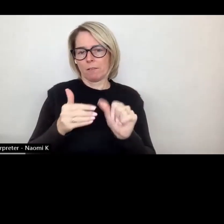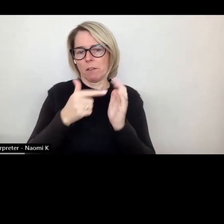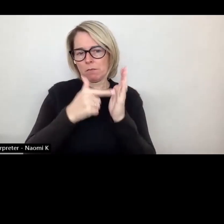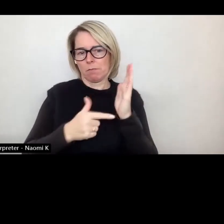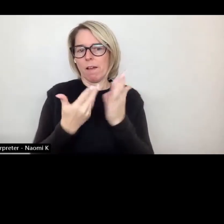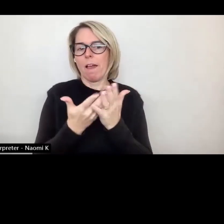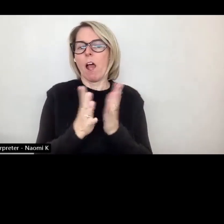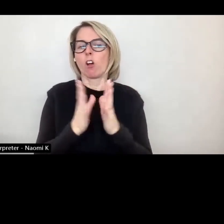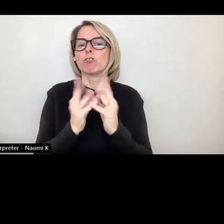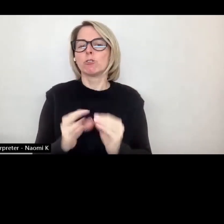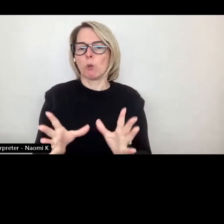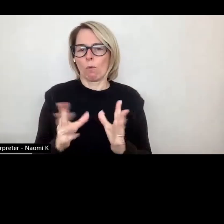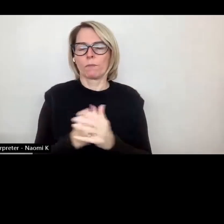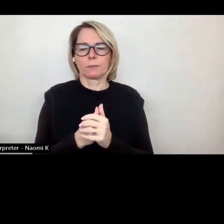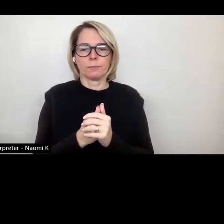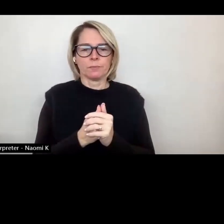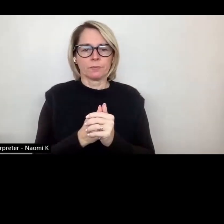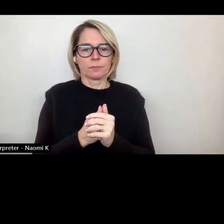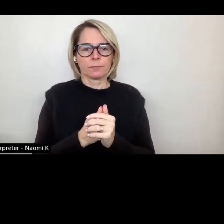There's a question about funding allocations.